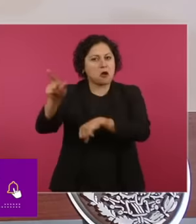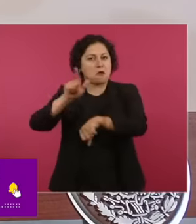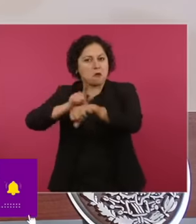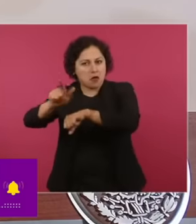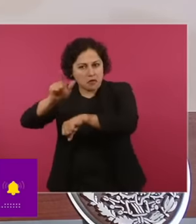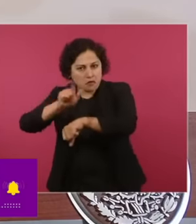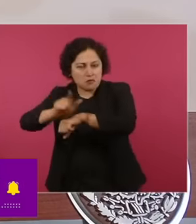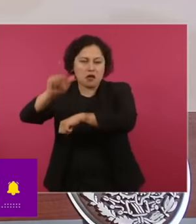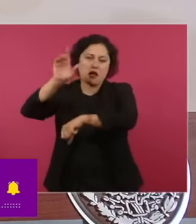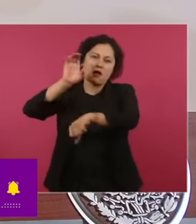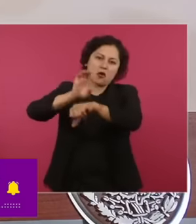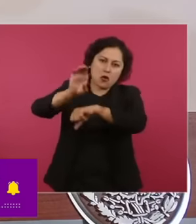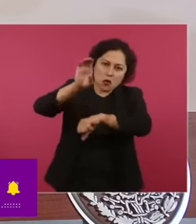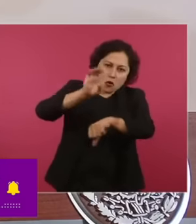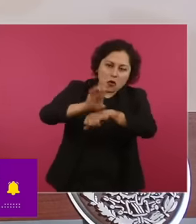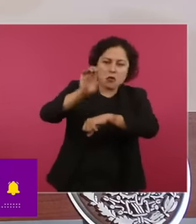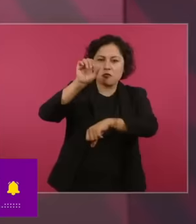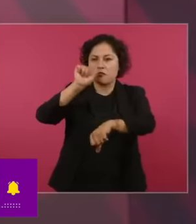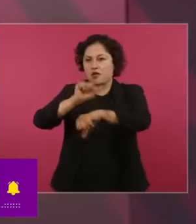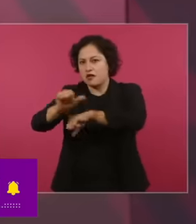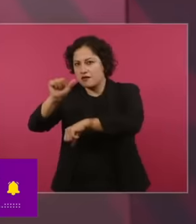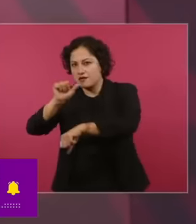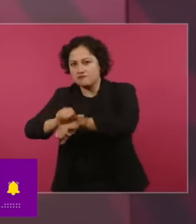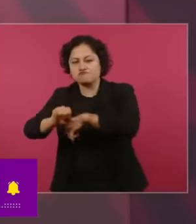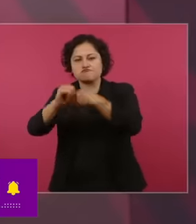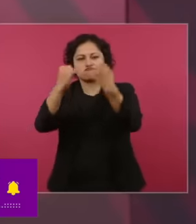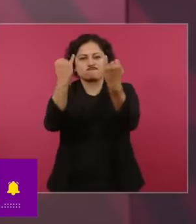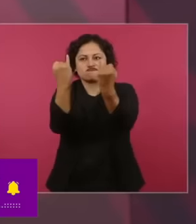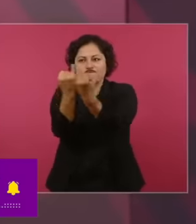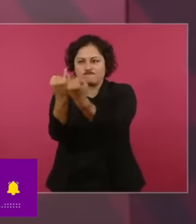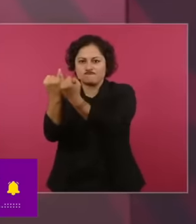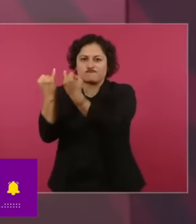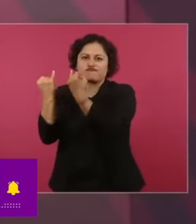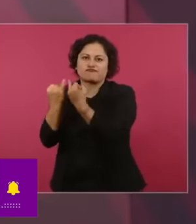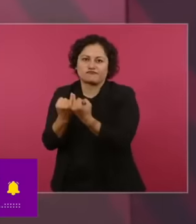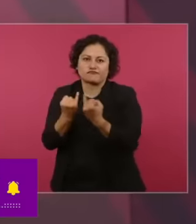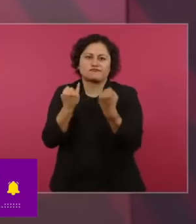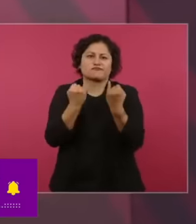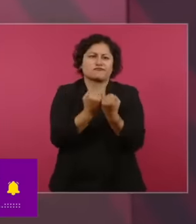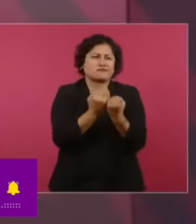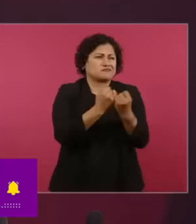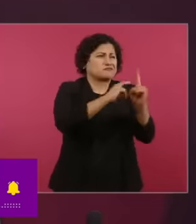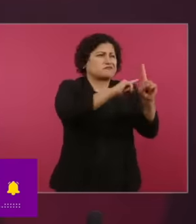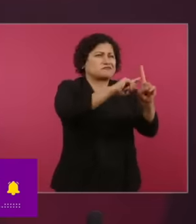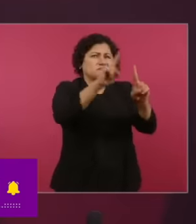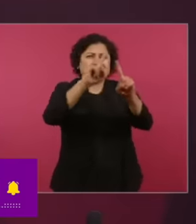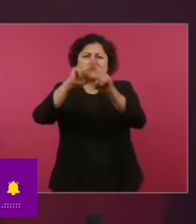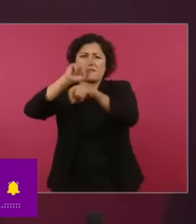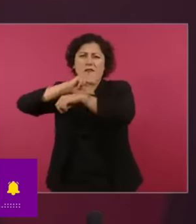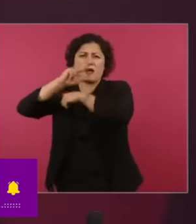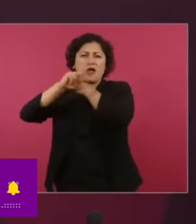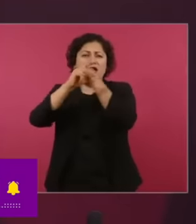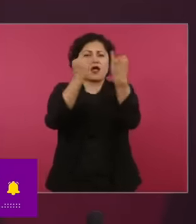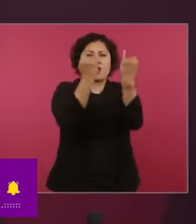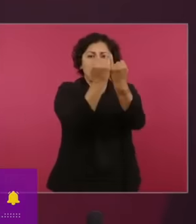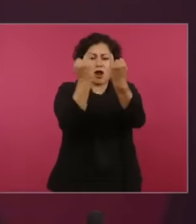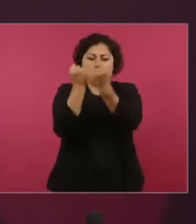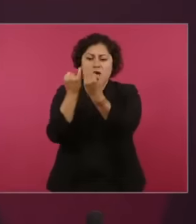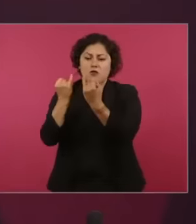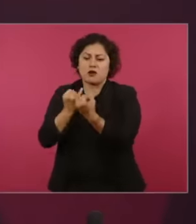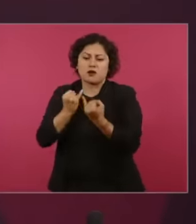Argentina and everywhere in Ecuador there they are